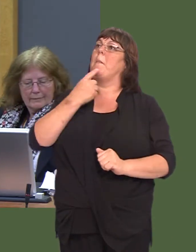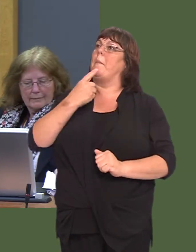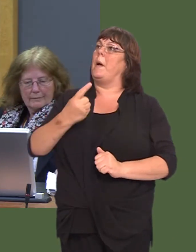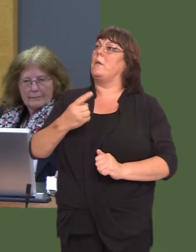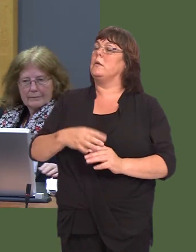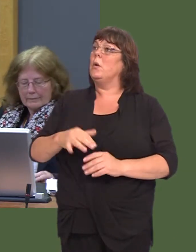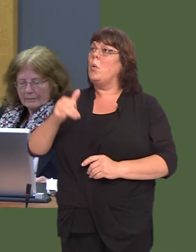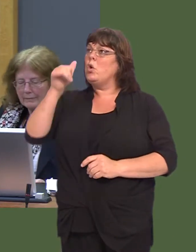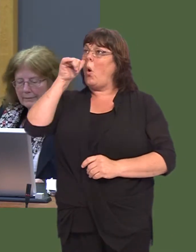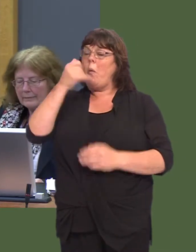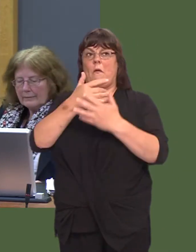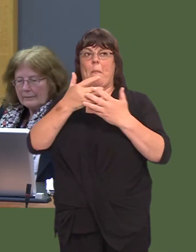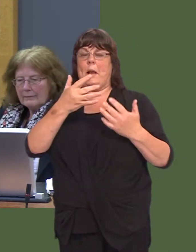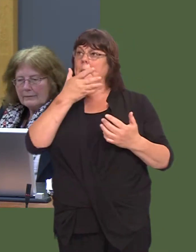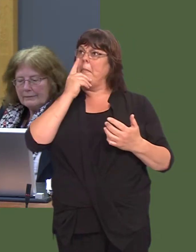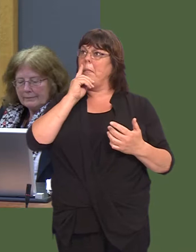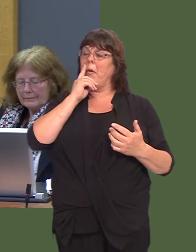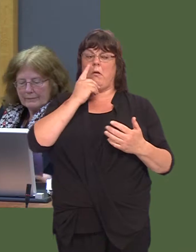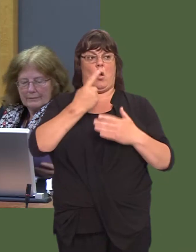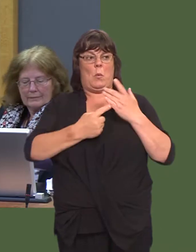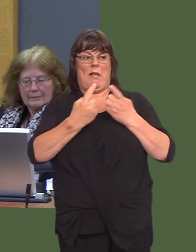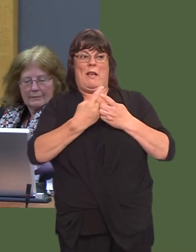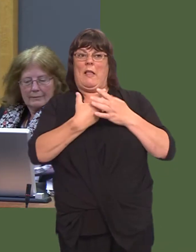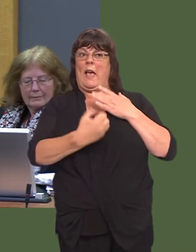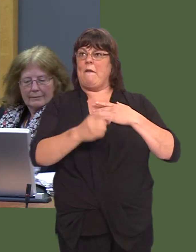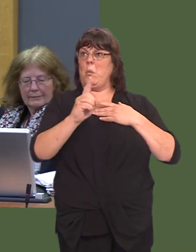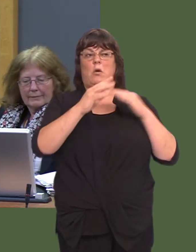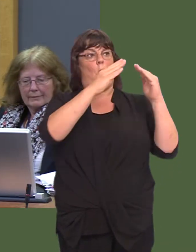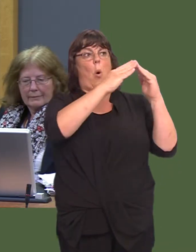We know very often that the only asset many of our constituents have is that home, so